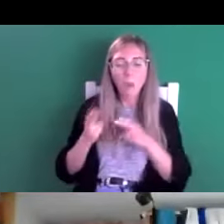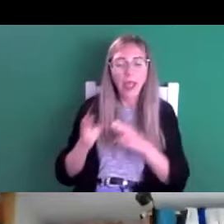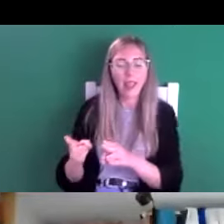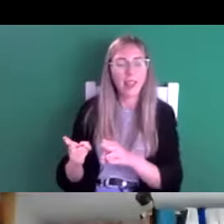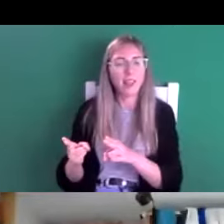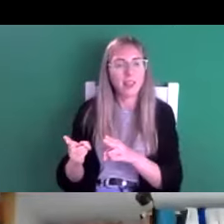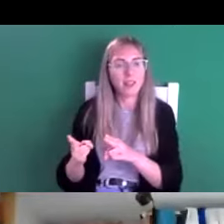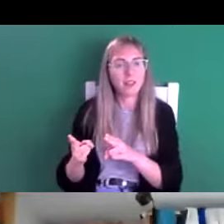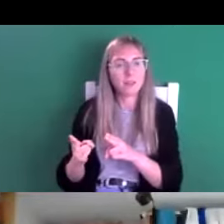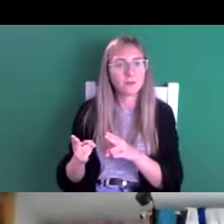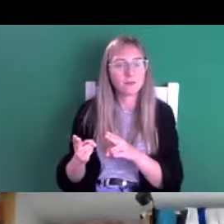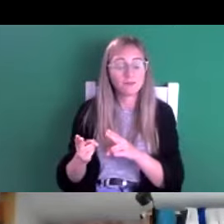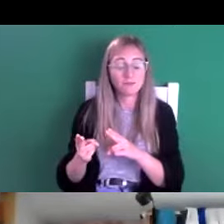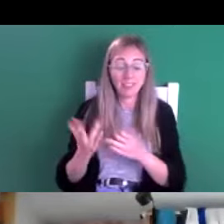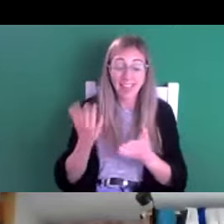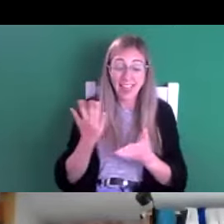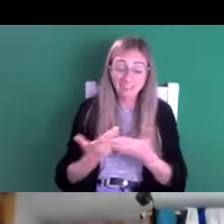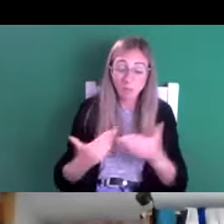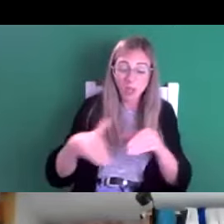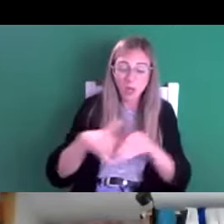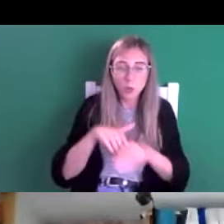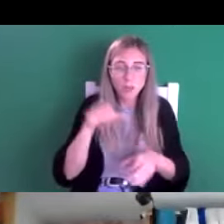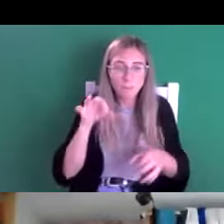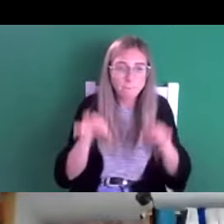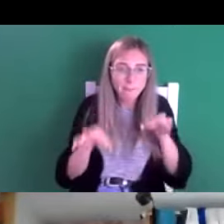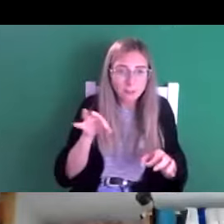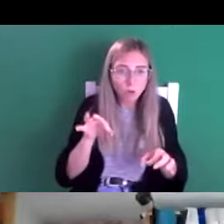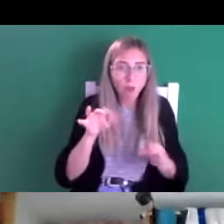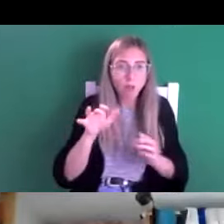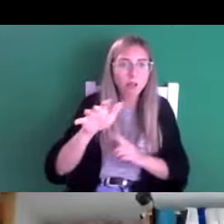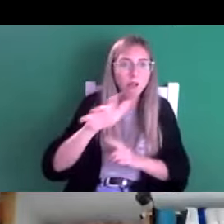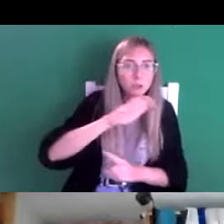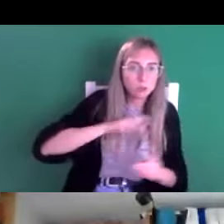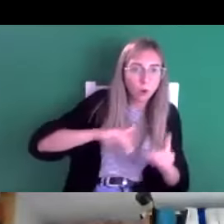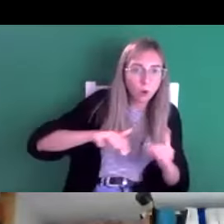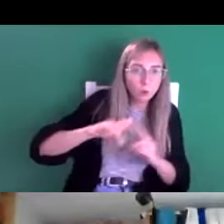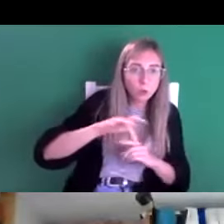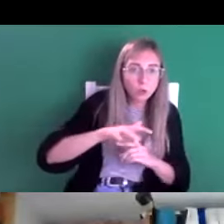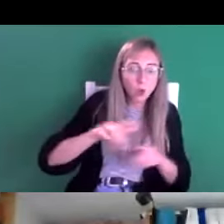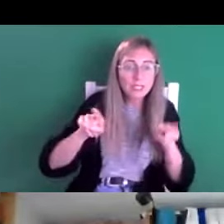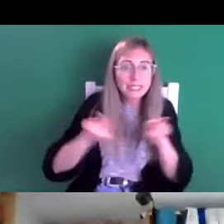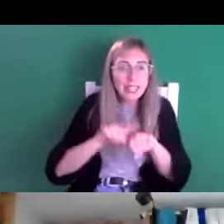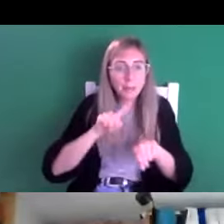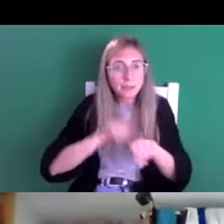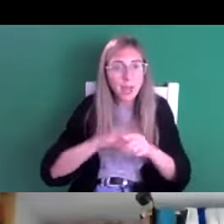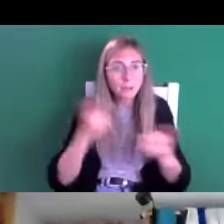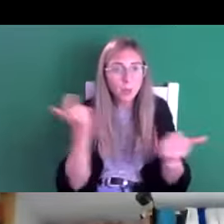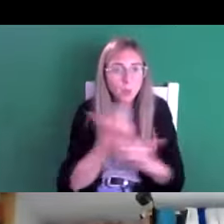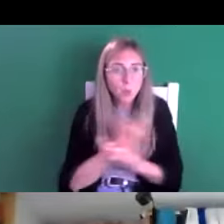social commentary within it as well as the humor i think humor is important and i think that's